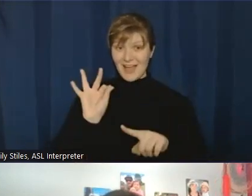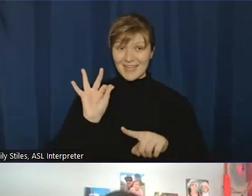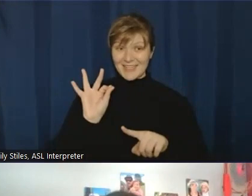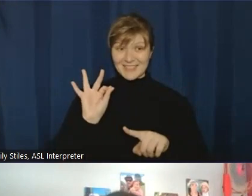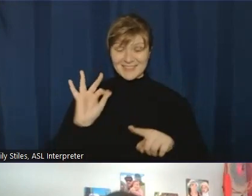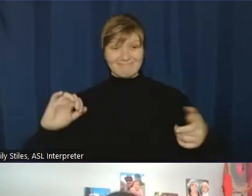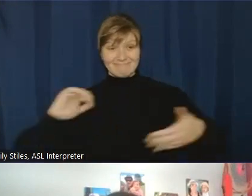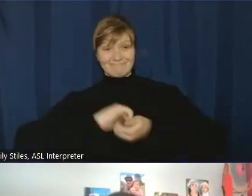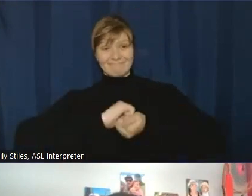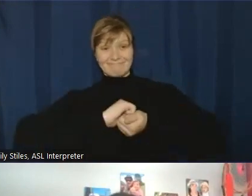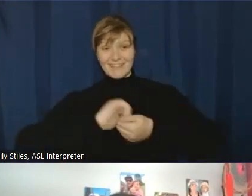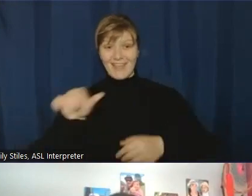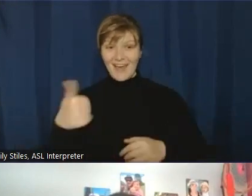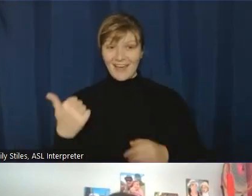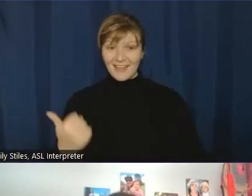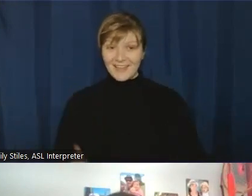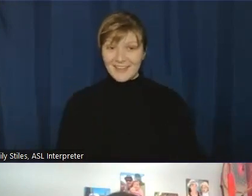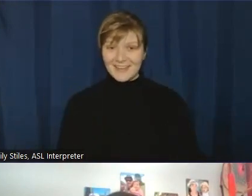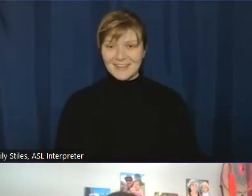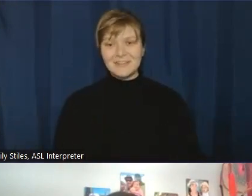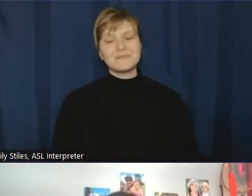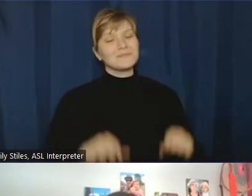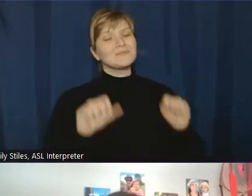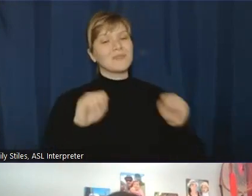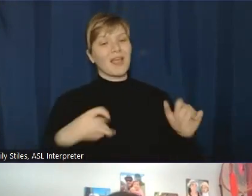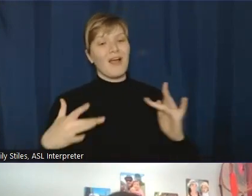If they ever feel like they don't know who they are,